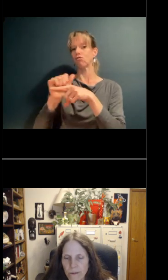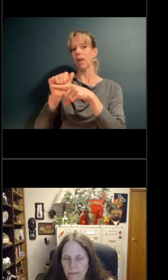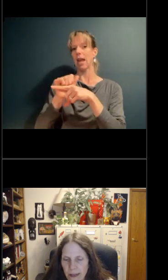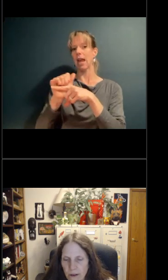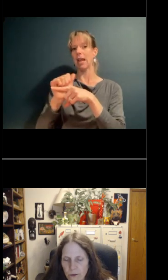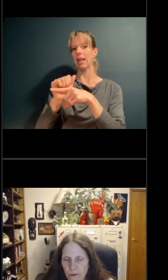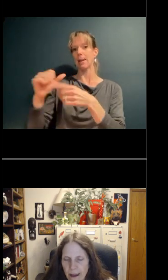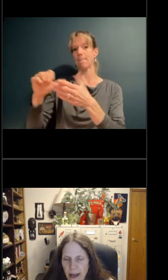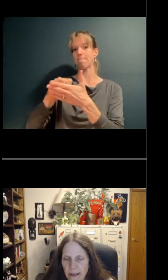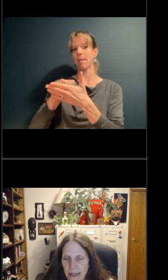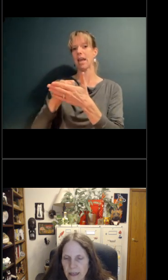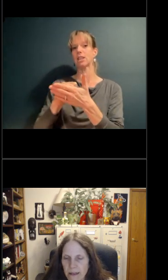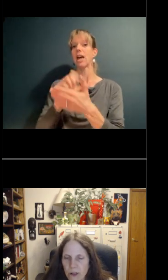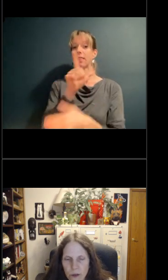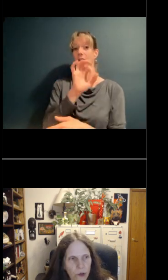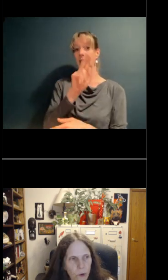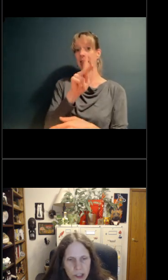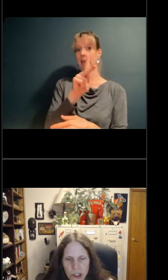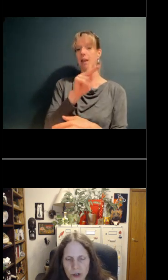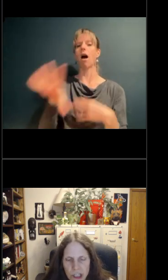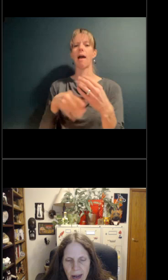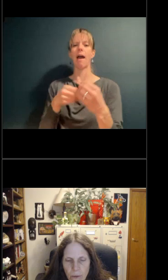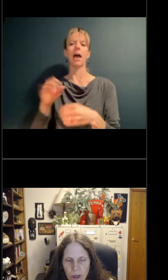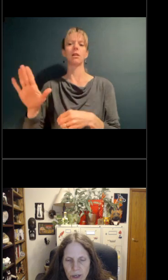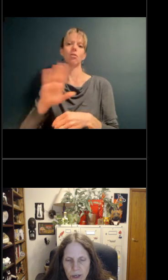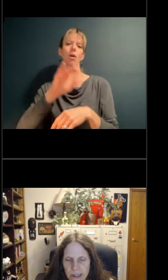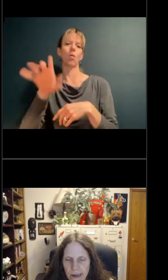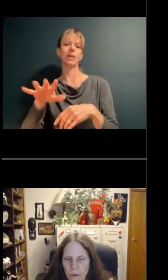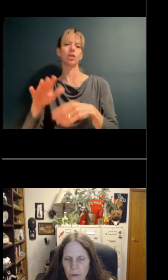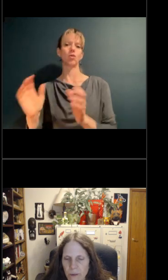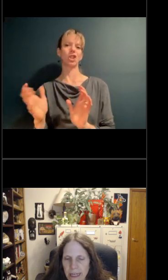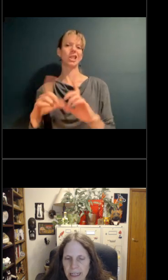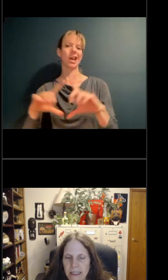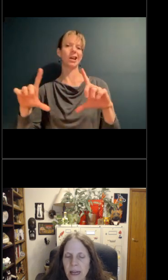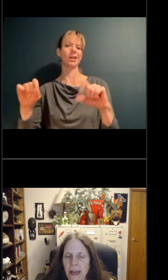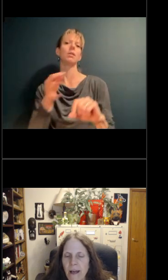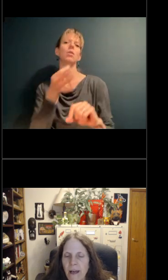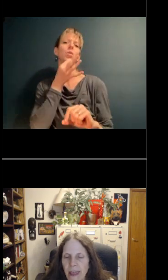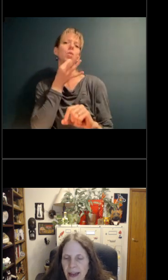I will put a link for that into the question or chat window in just a couple minutes.